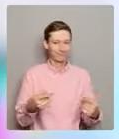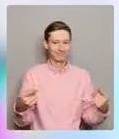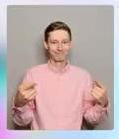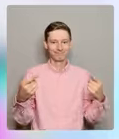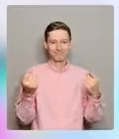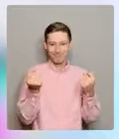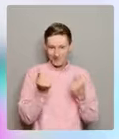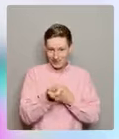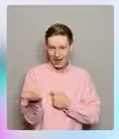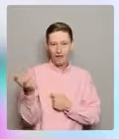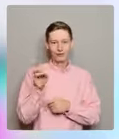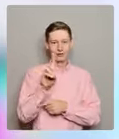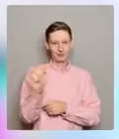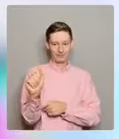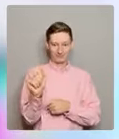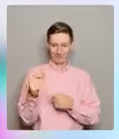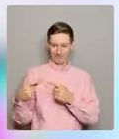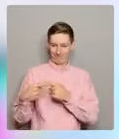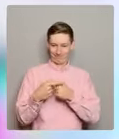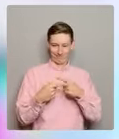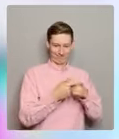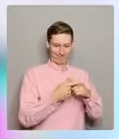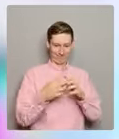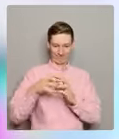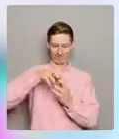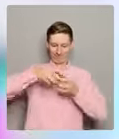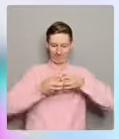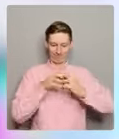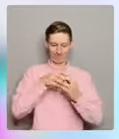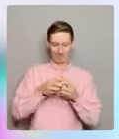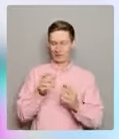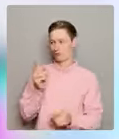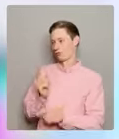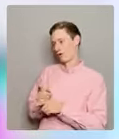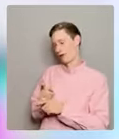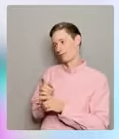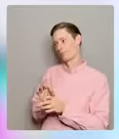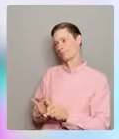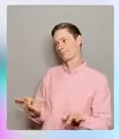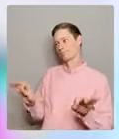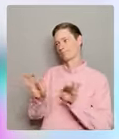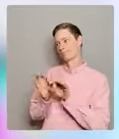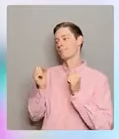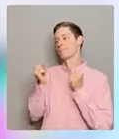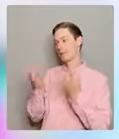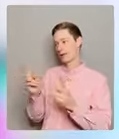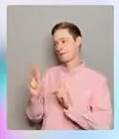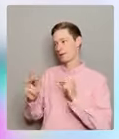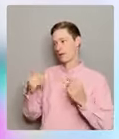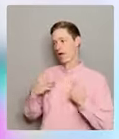and that's the intersection of these limitations. Yes. That point is so important. There are so many people in our spaces